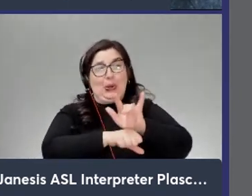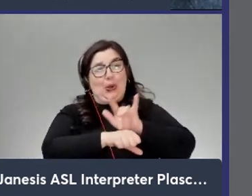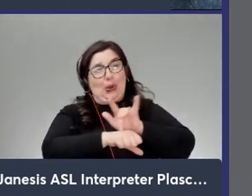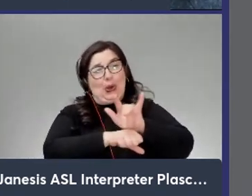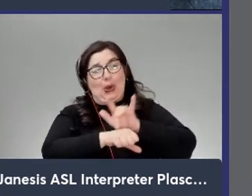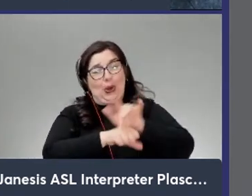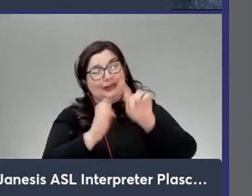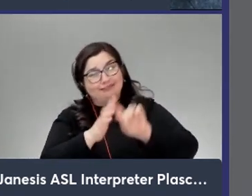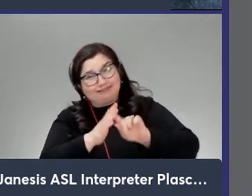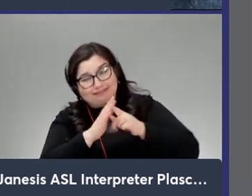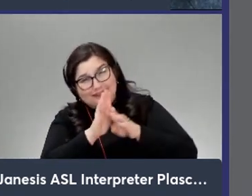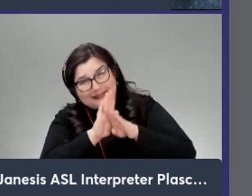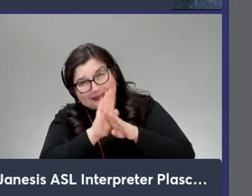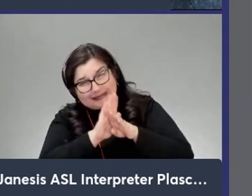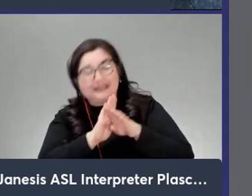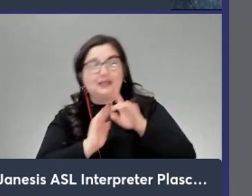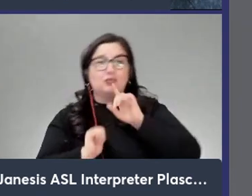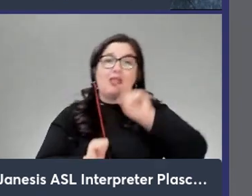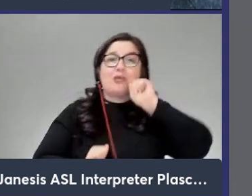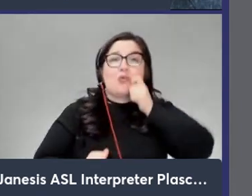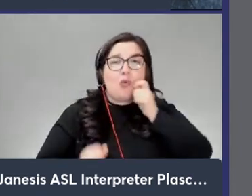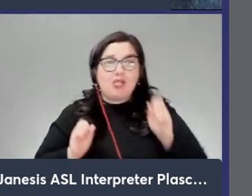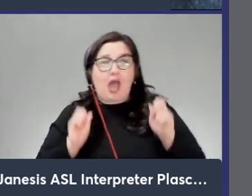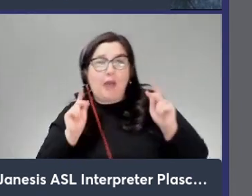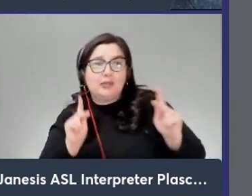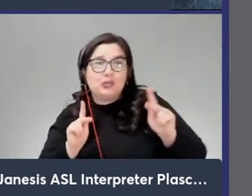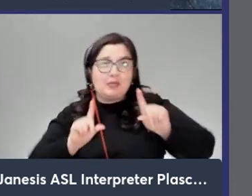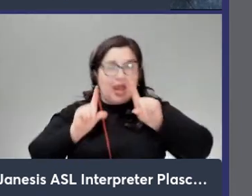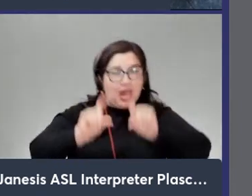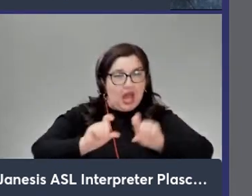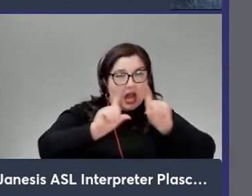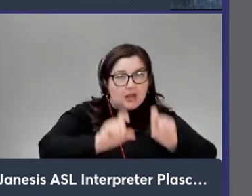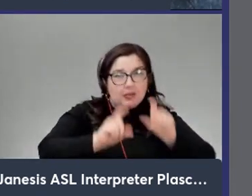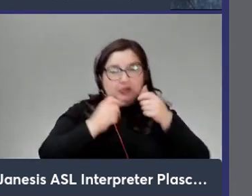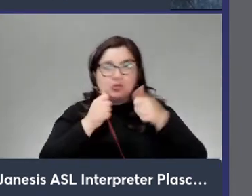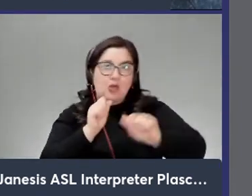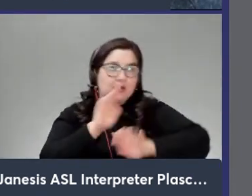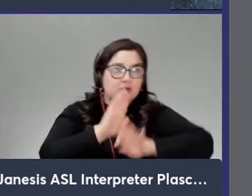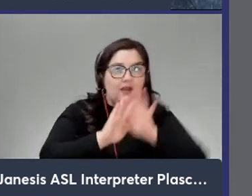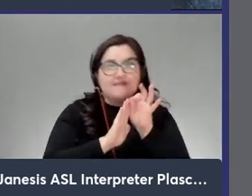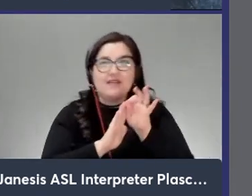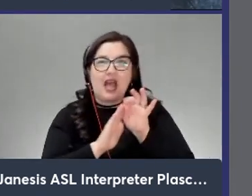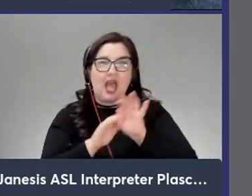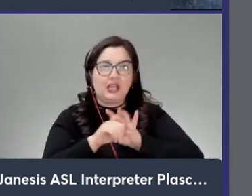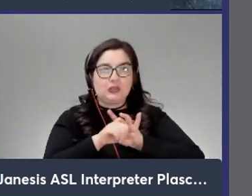really neat opportunity to be able to experiment with, and try to find earlier applications.